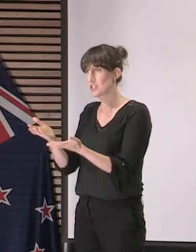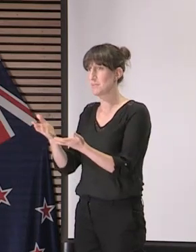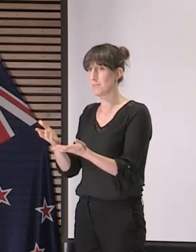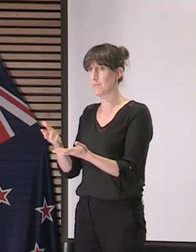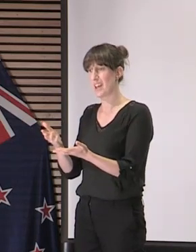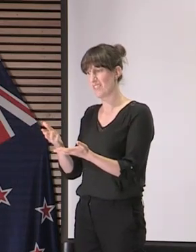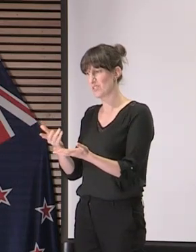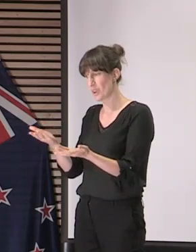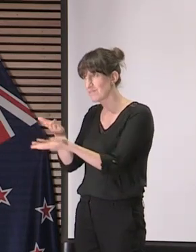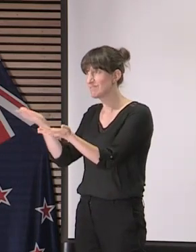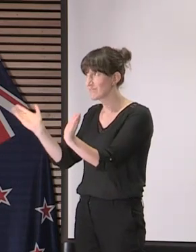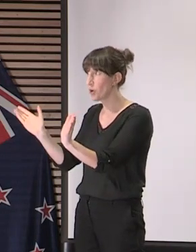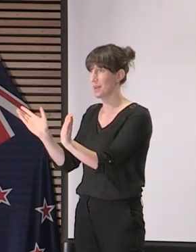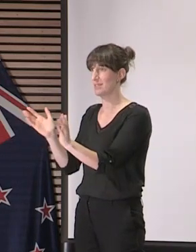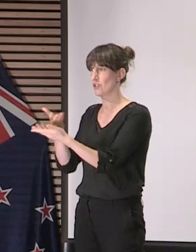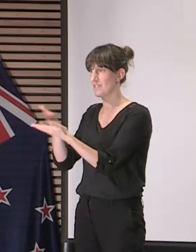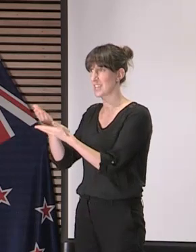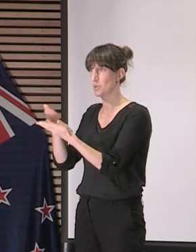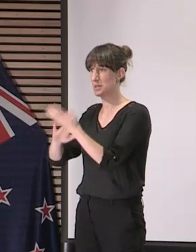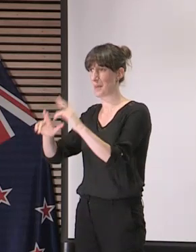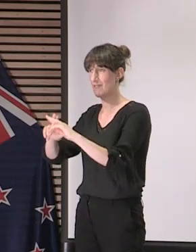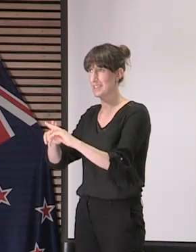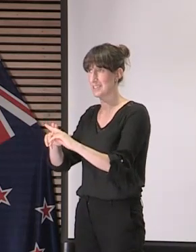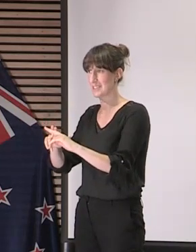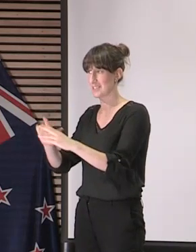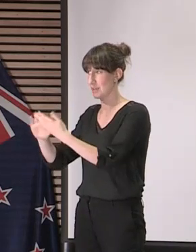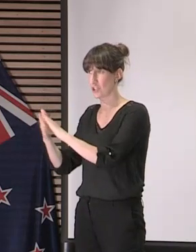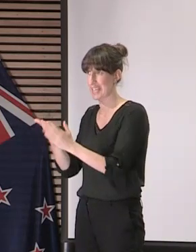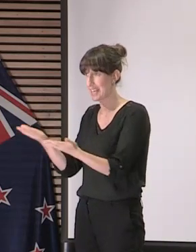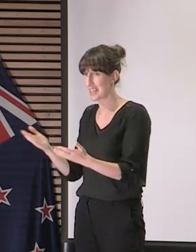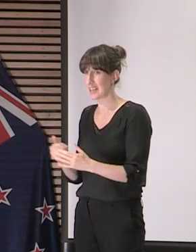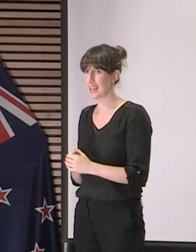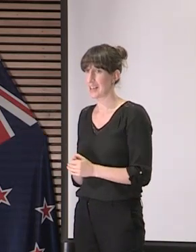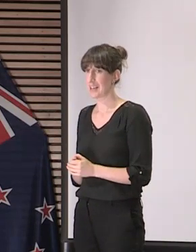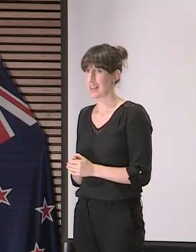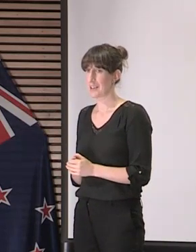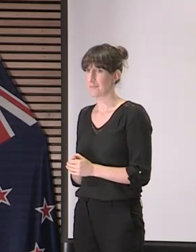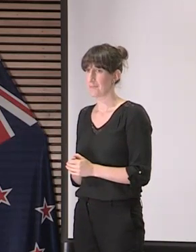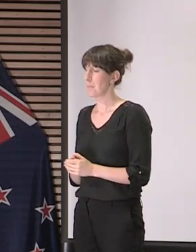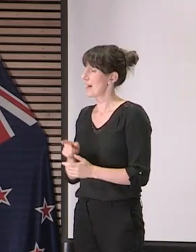there for them. I encourage them to have open and honest conversations with their